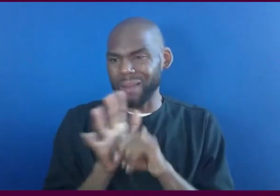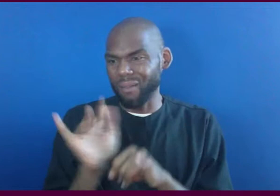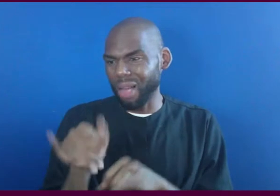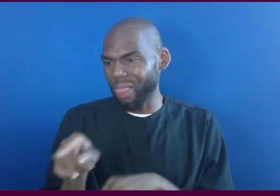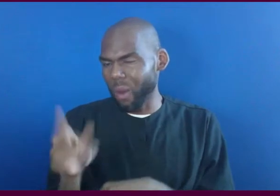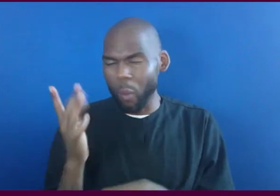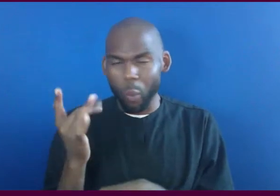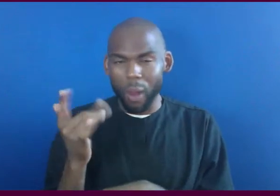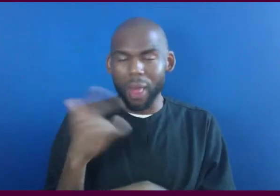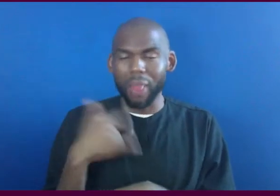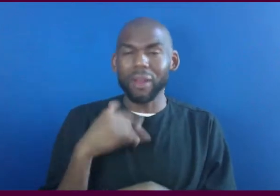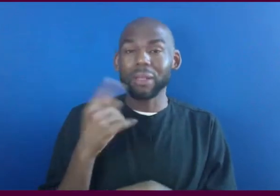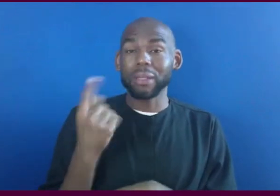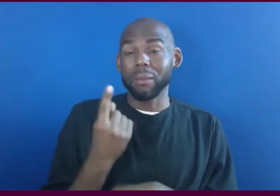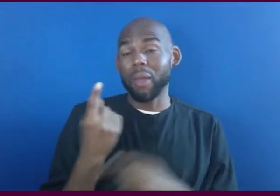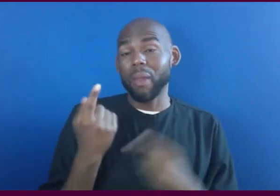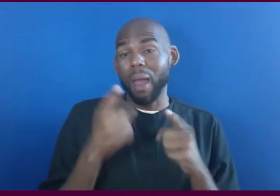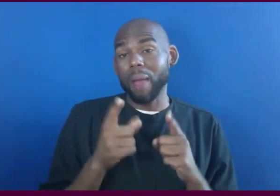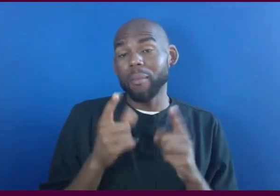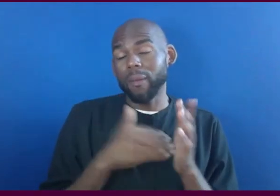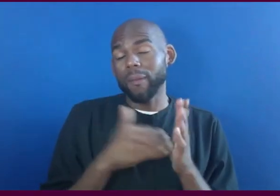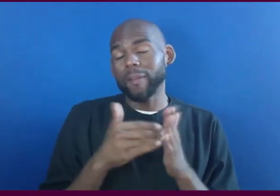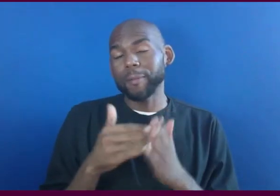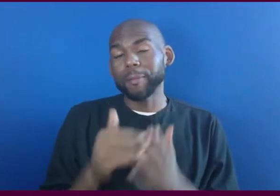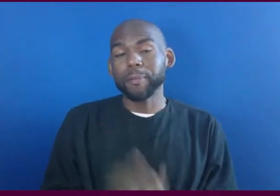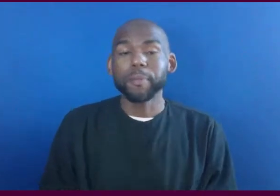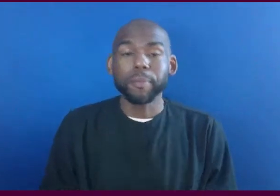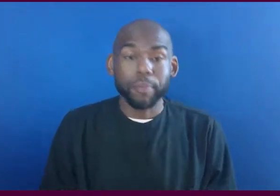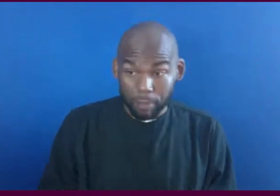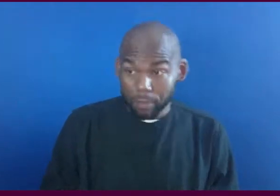So that's something that happens quite a bit. Ashley Inkumsah: Mm-hmm (affirmative).